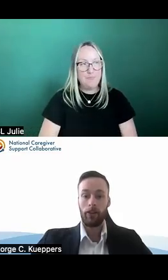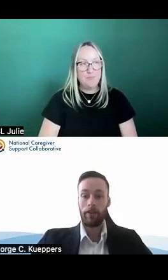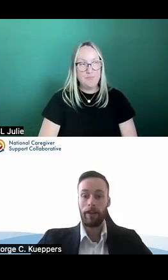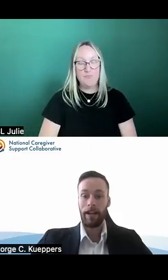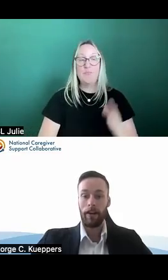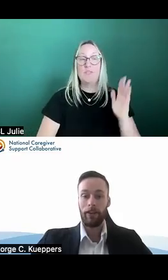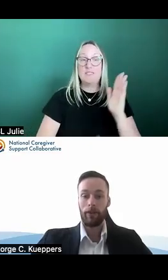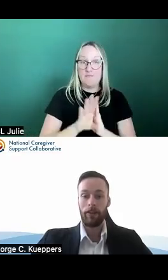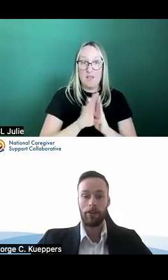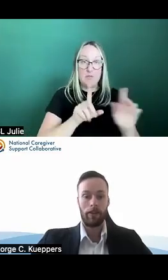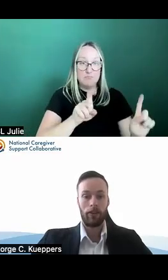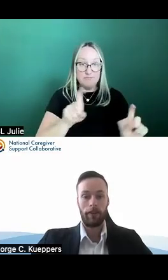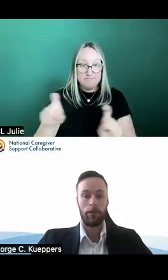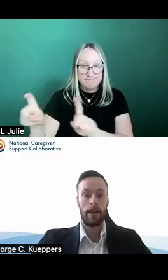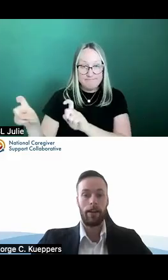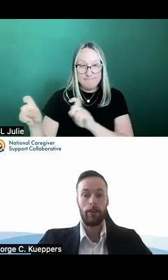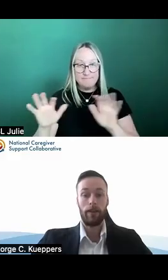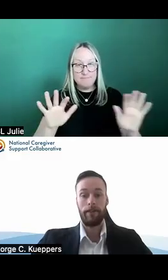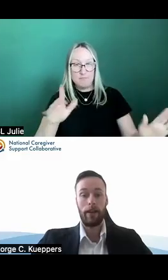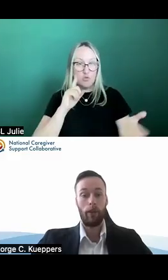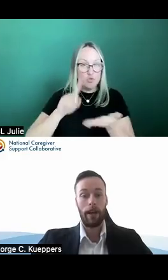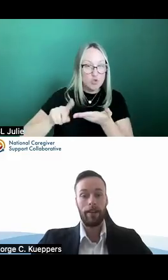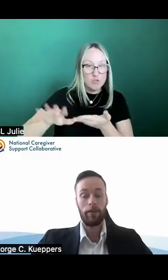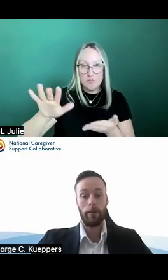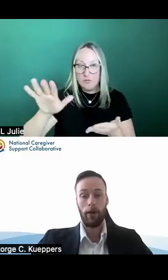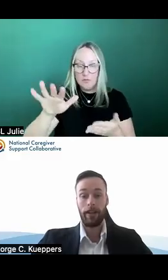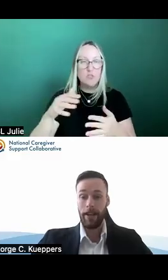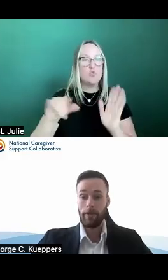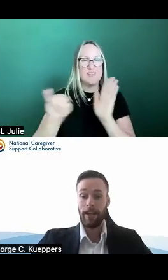a survey to caregiving researchers and service providers to identify ways to promote engagement